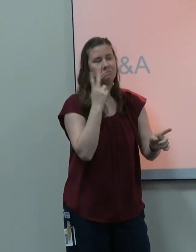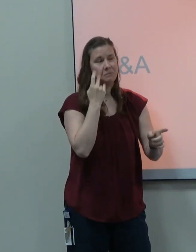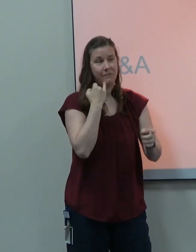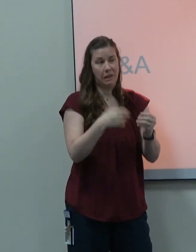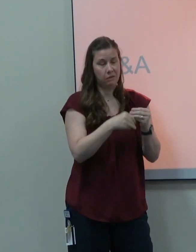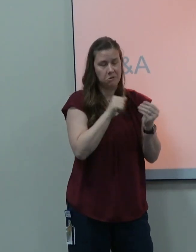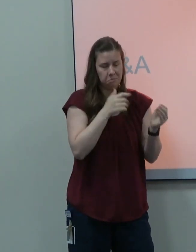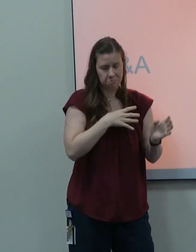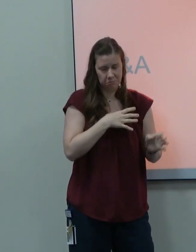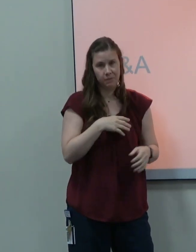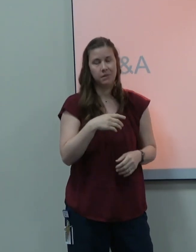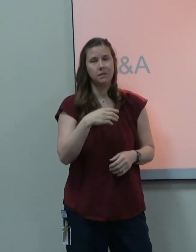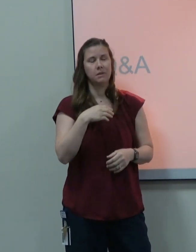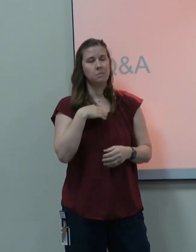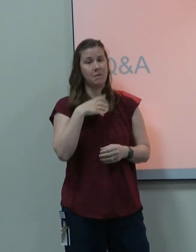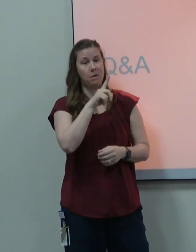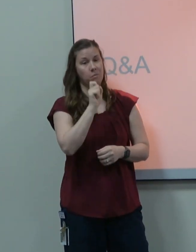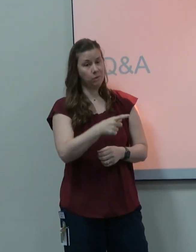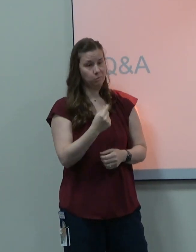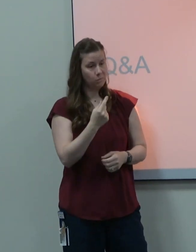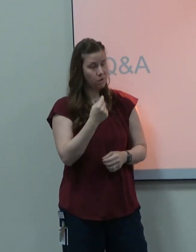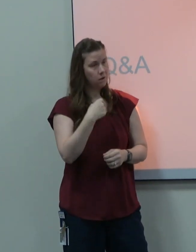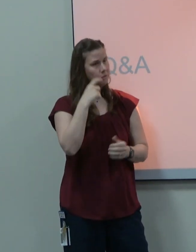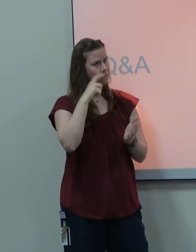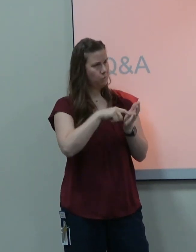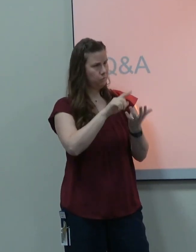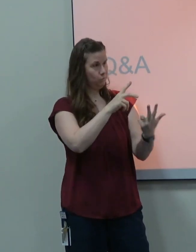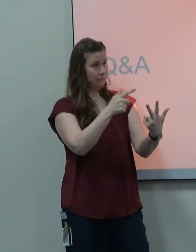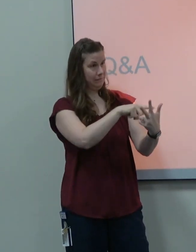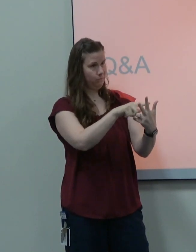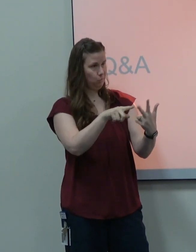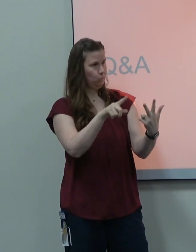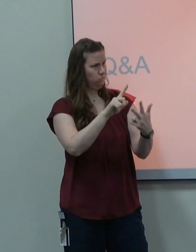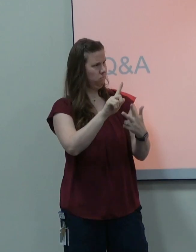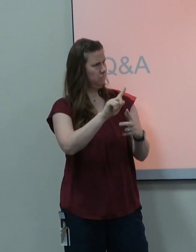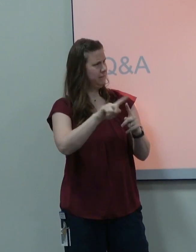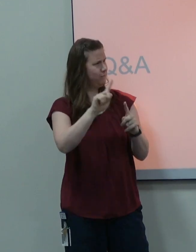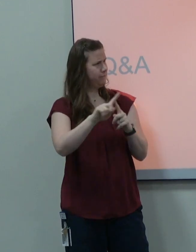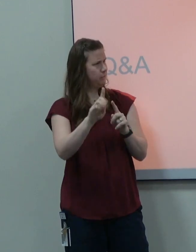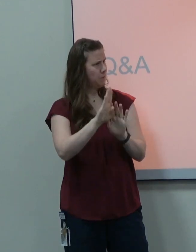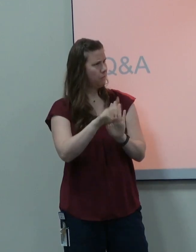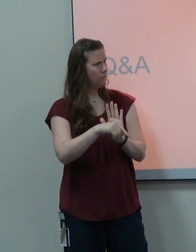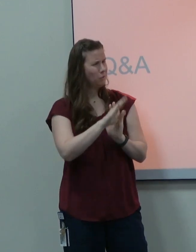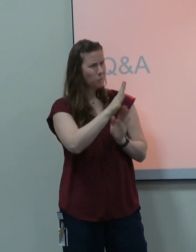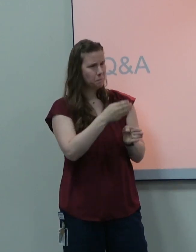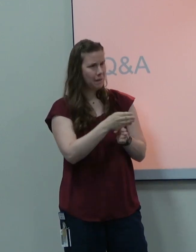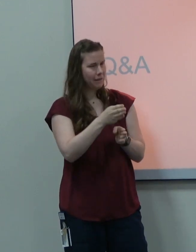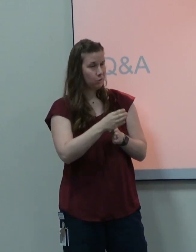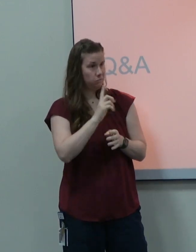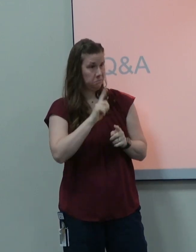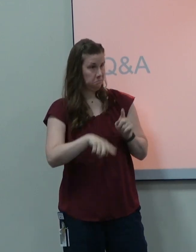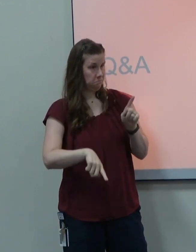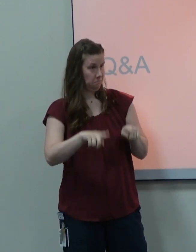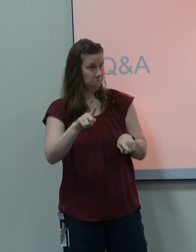Harrison maybe already answered my next question, but my question is, I noticed the three of you have different backgrounds